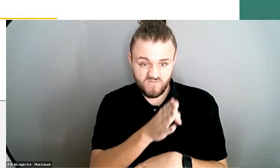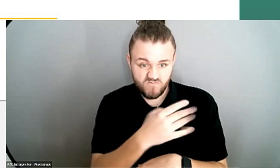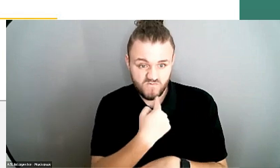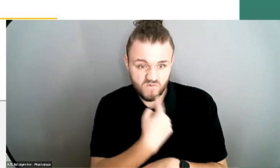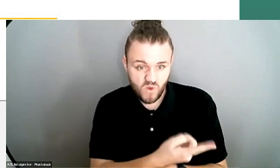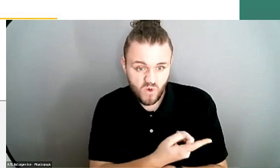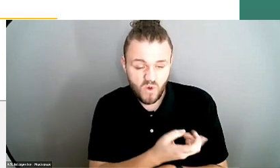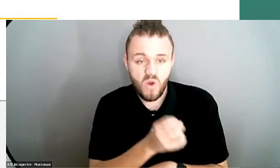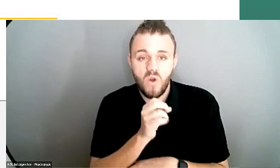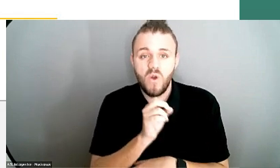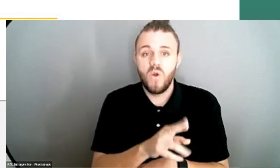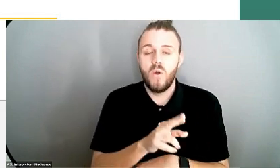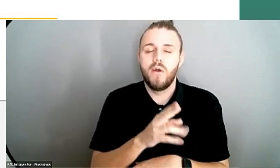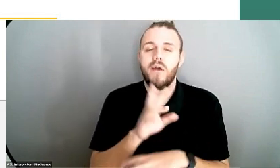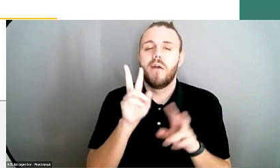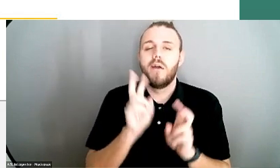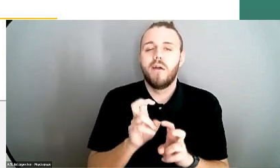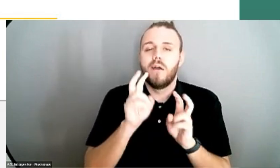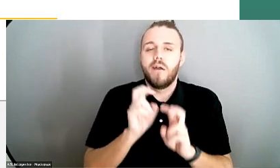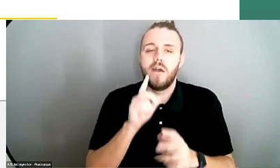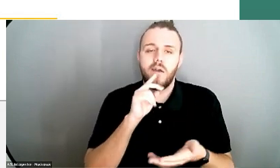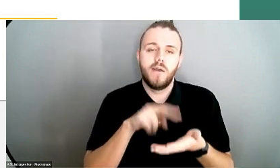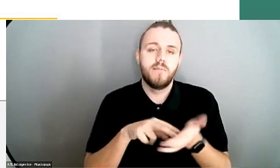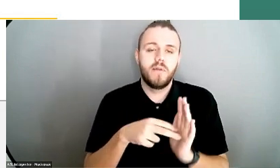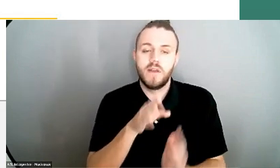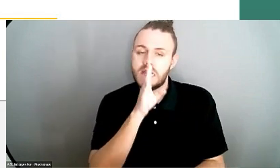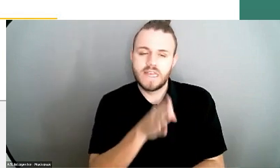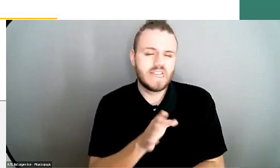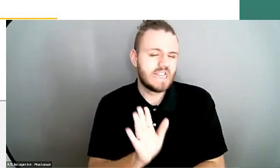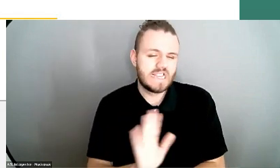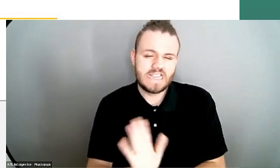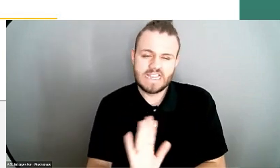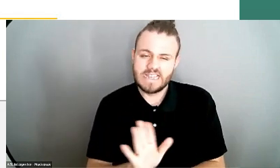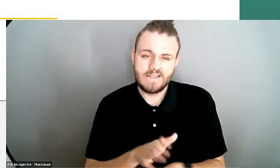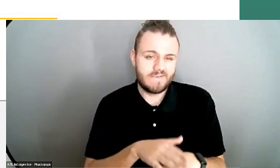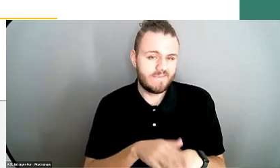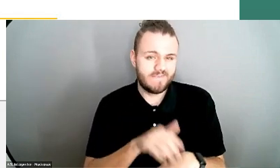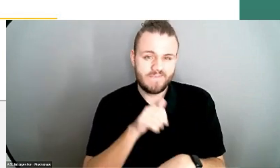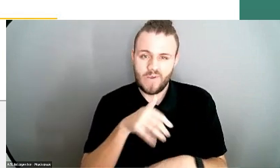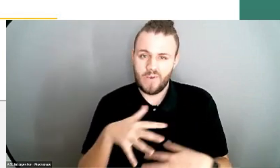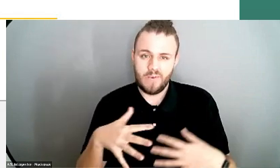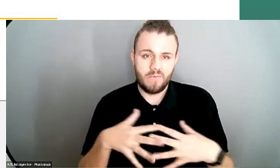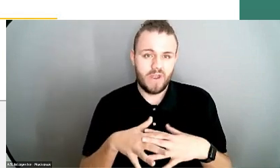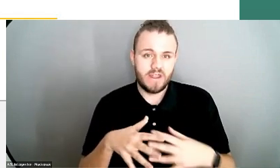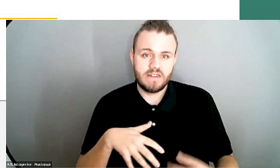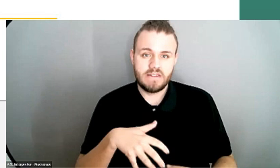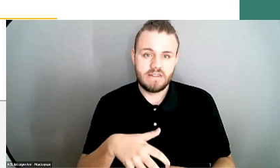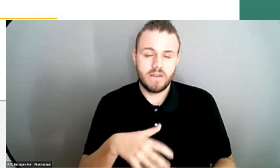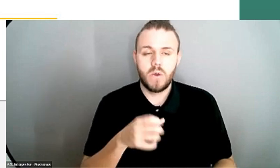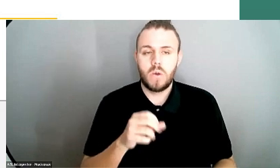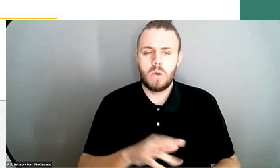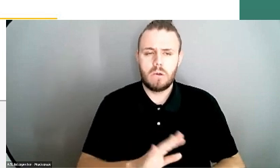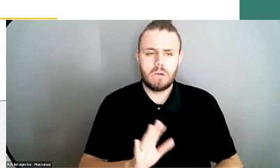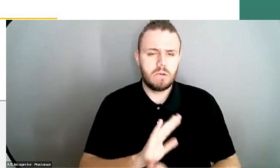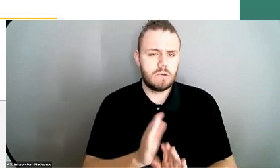being implied that they shouldn't get pregnant, that they shouldn't become parents.